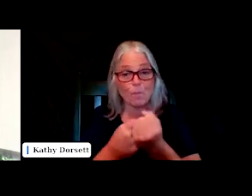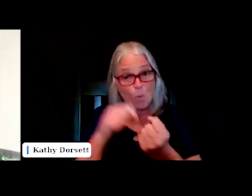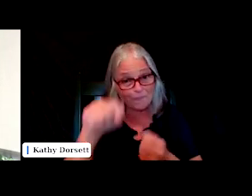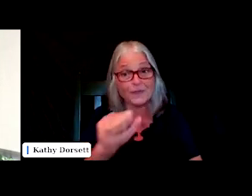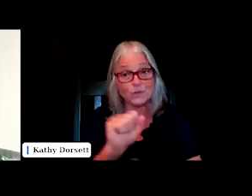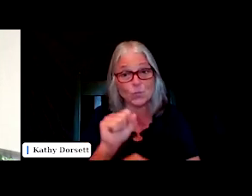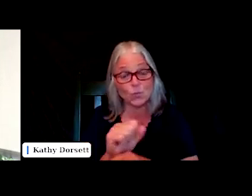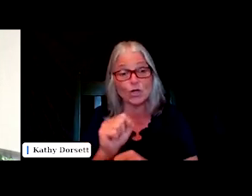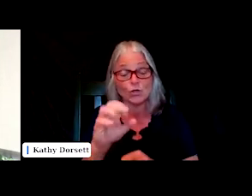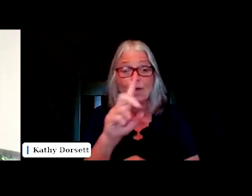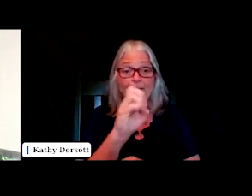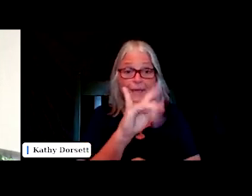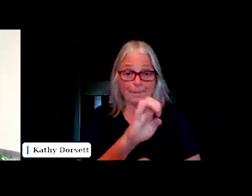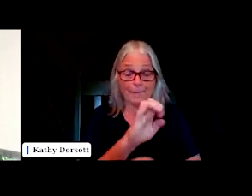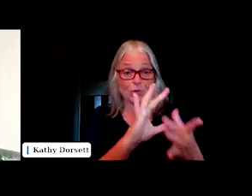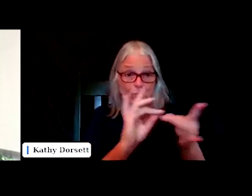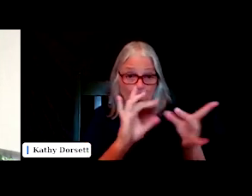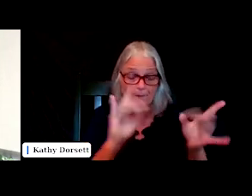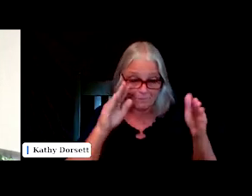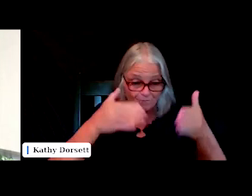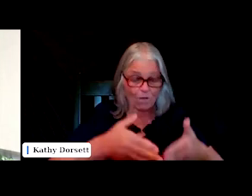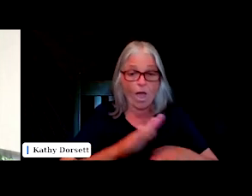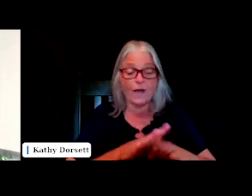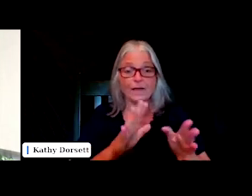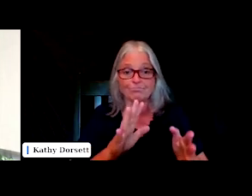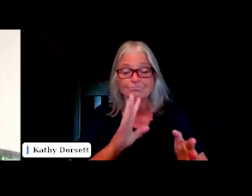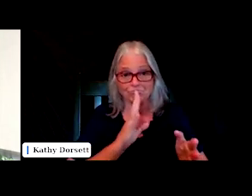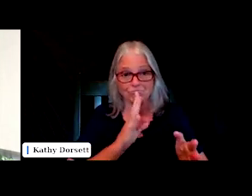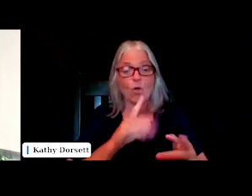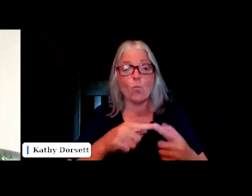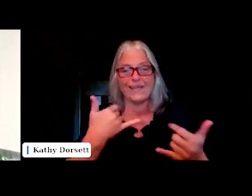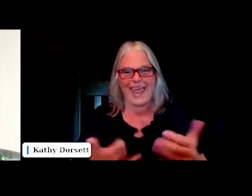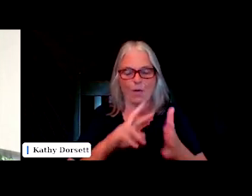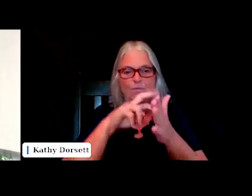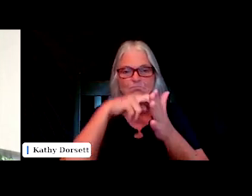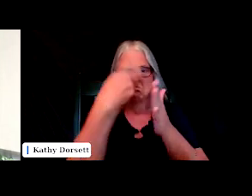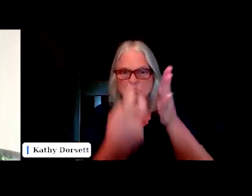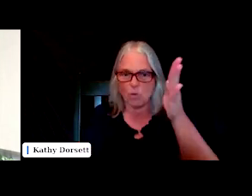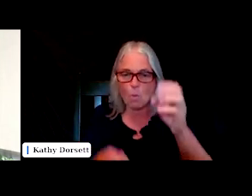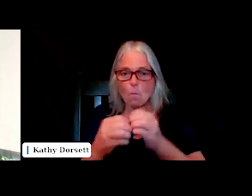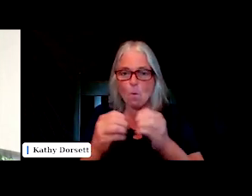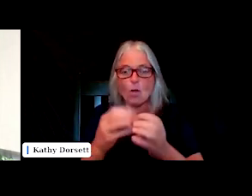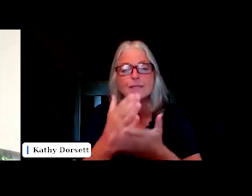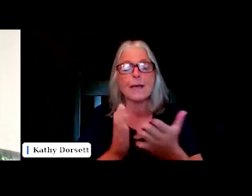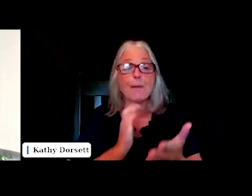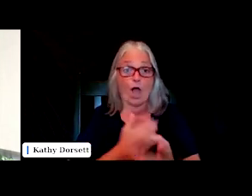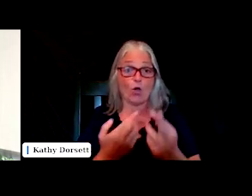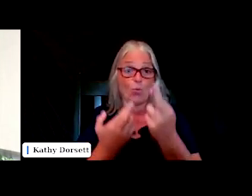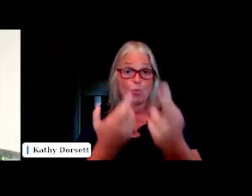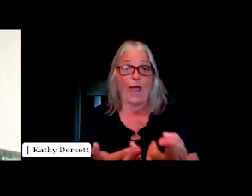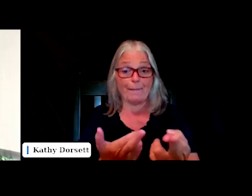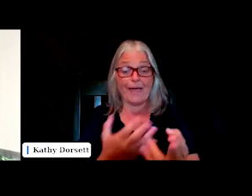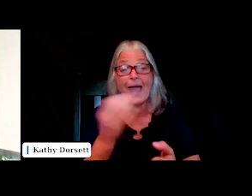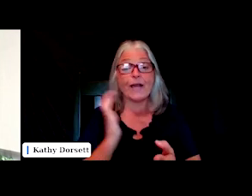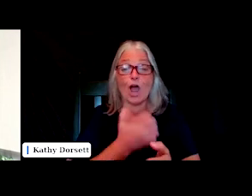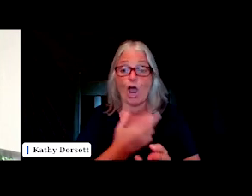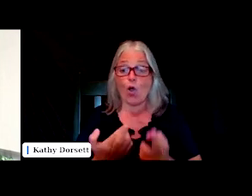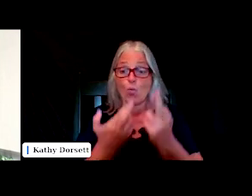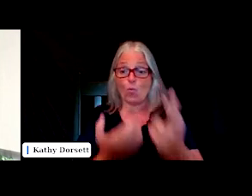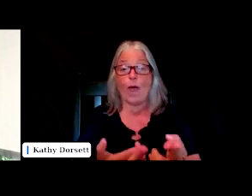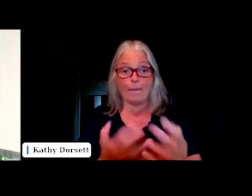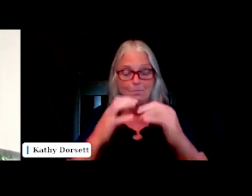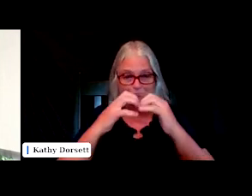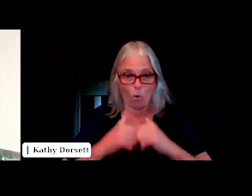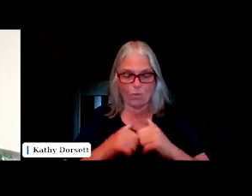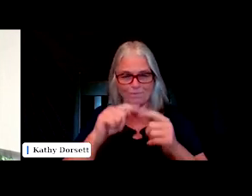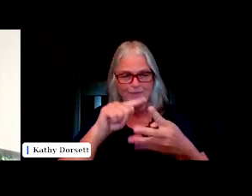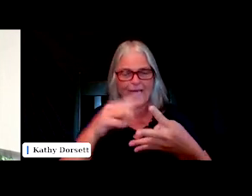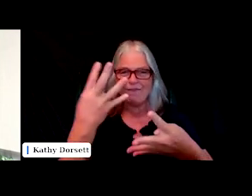So with Debbie's remarks centering the conversation. We will dive deeper into some of our recommendations, and our recommendations are broken down into 4 key areas.